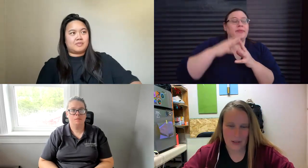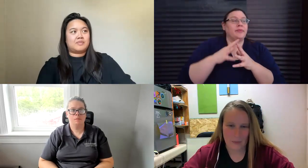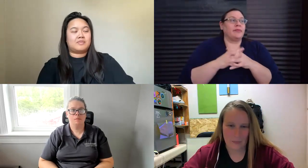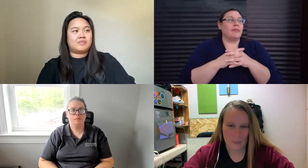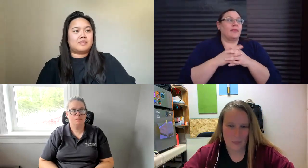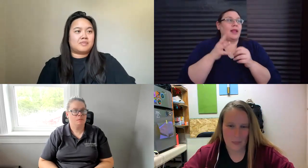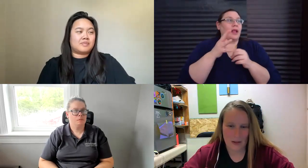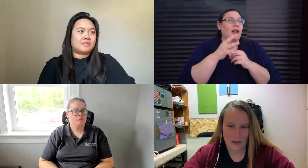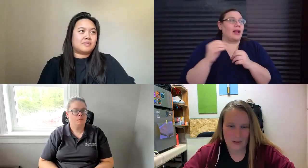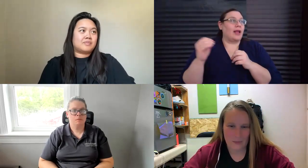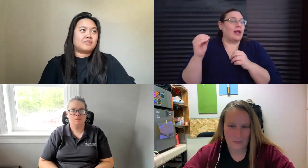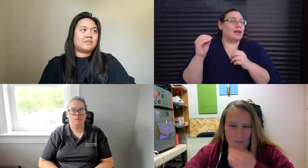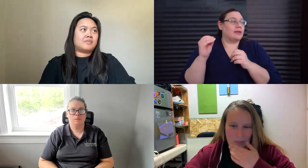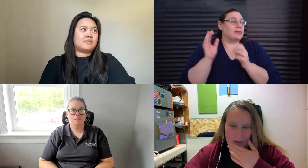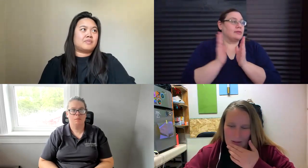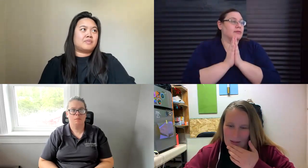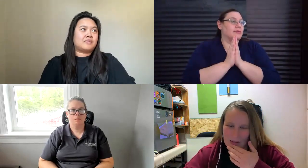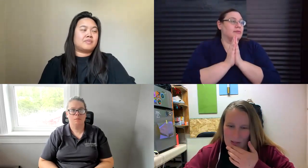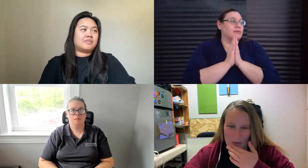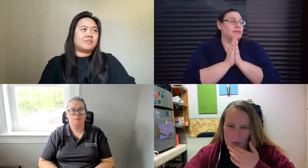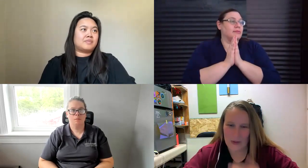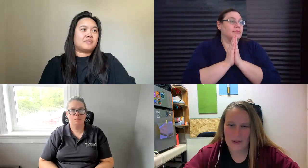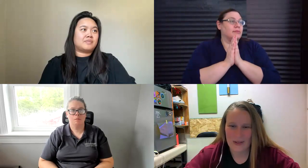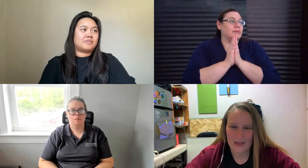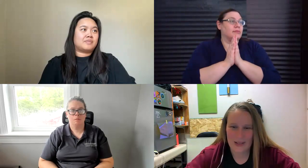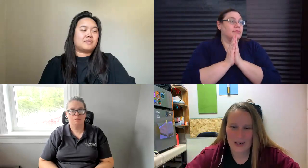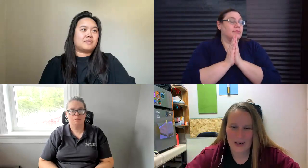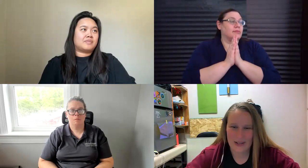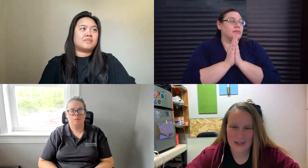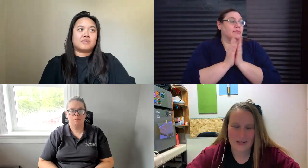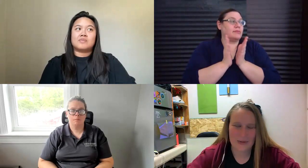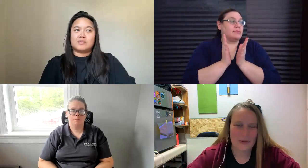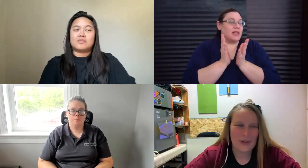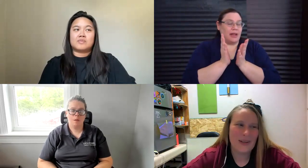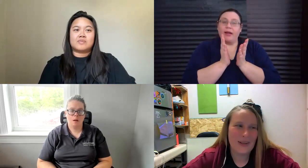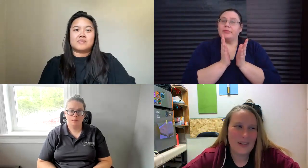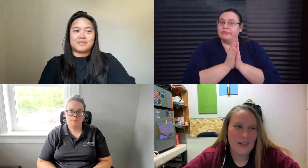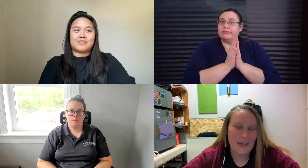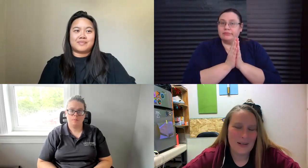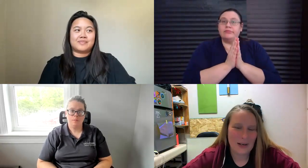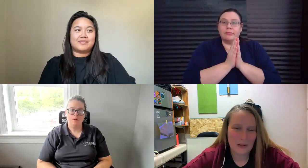And so, yeah.